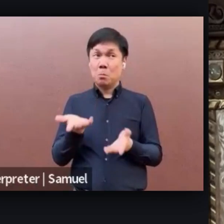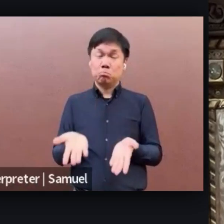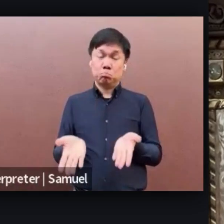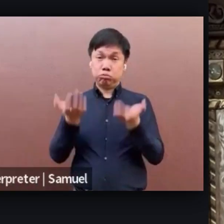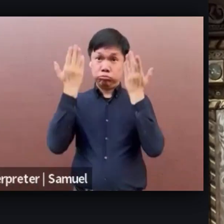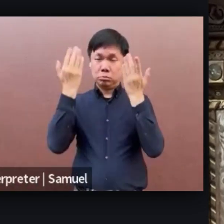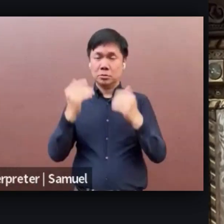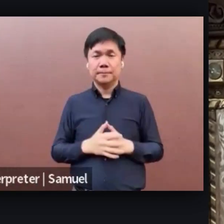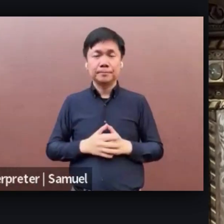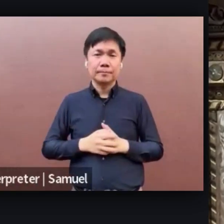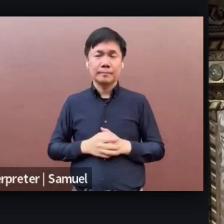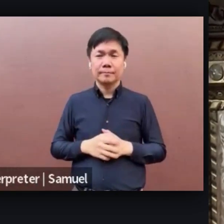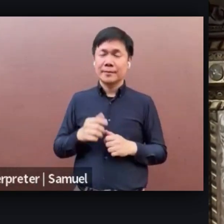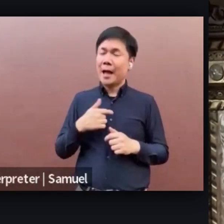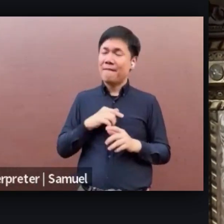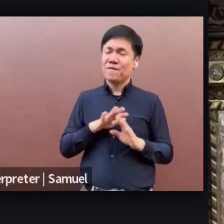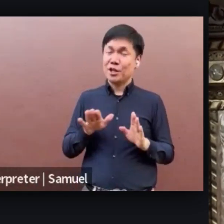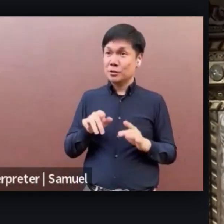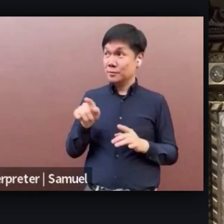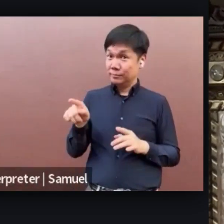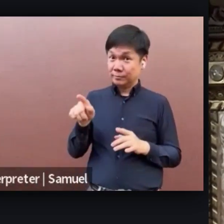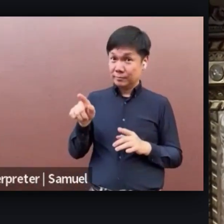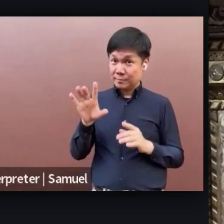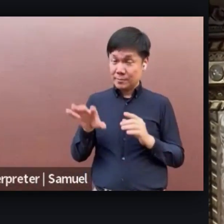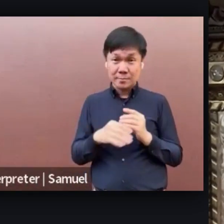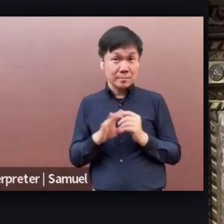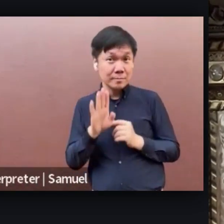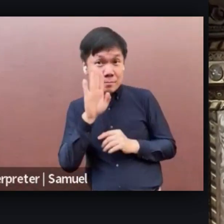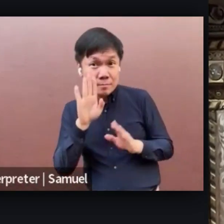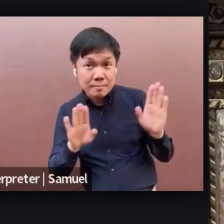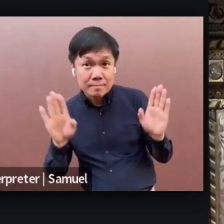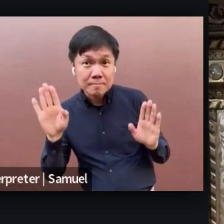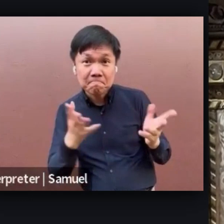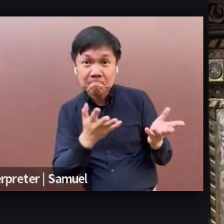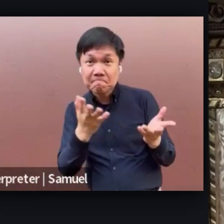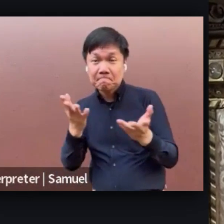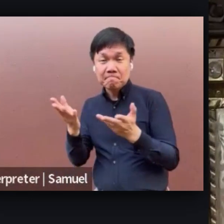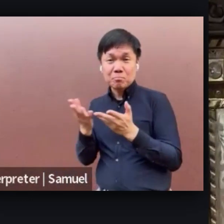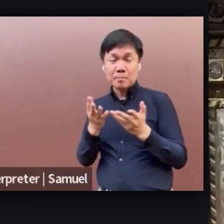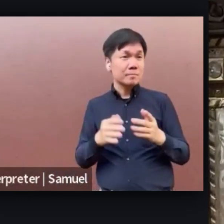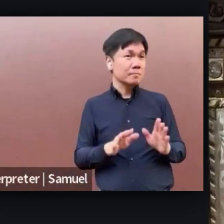would be raising our costs. So, I stop here. Do you have any hands or comments?